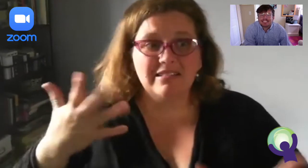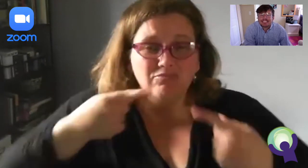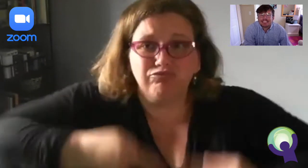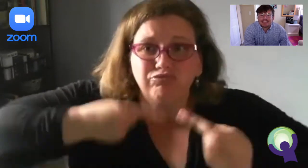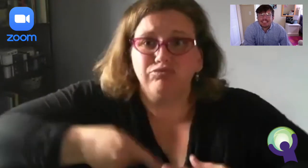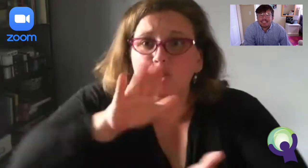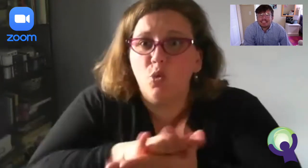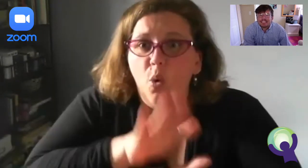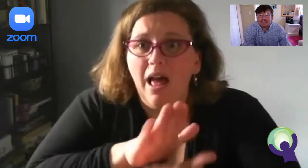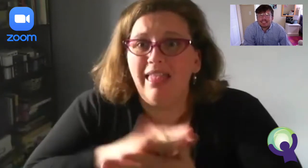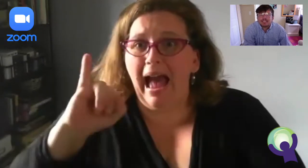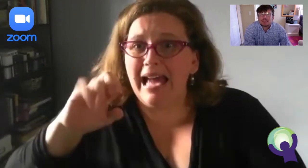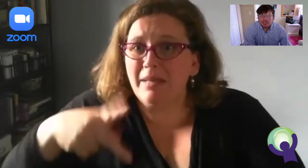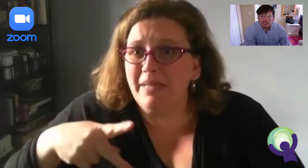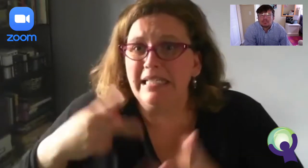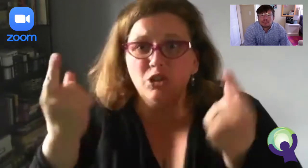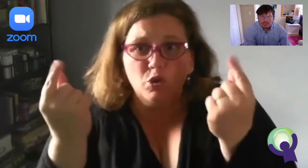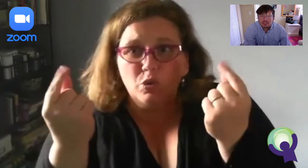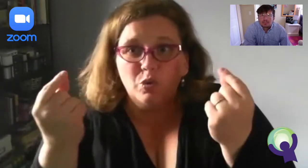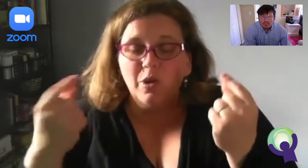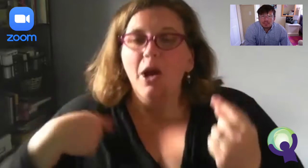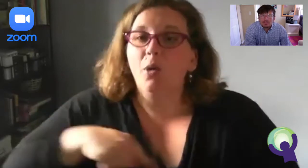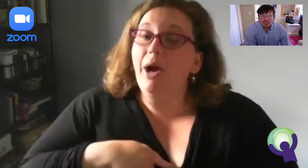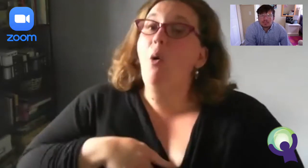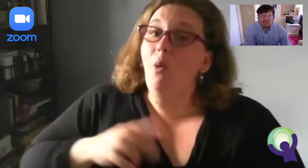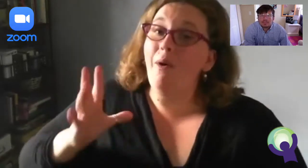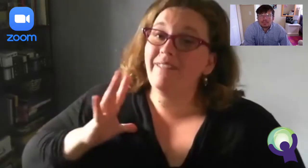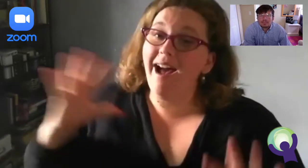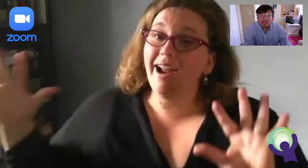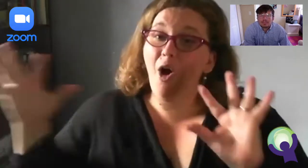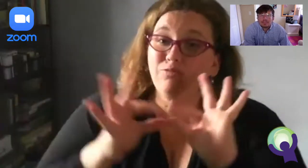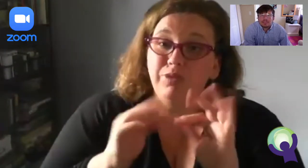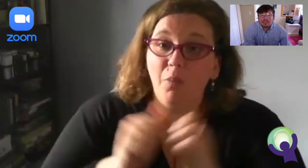says, "Oh my child is struggling in school and we need to set up an IEP. What do we